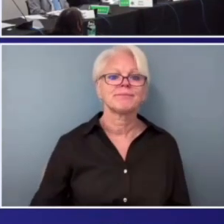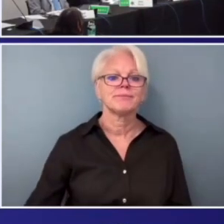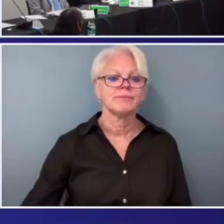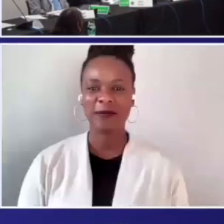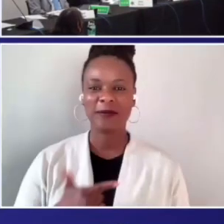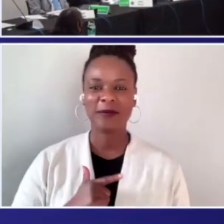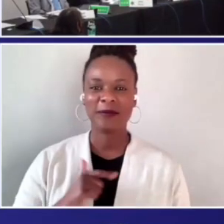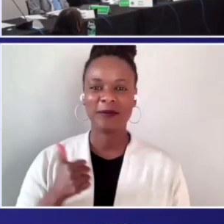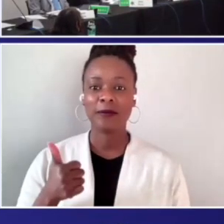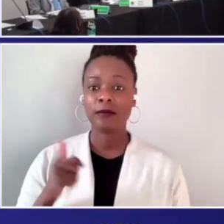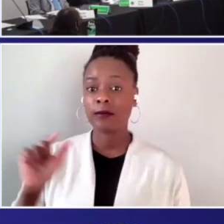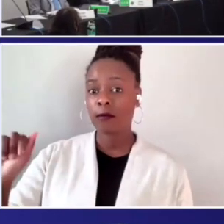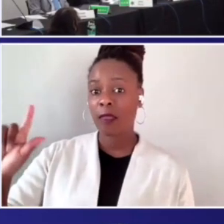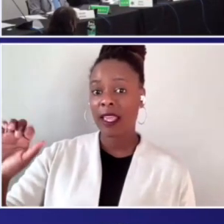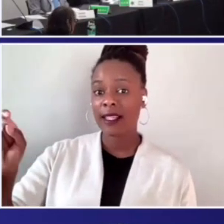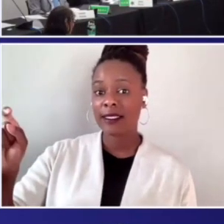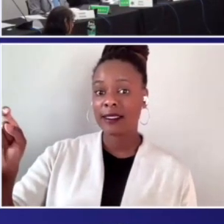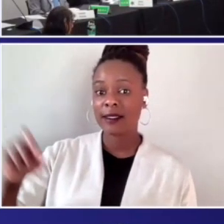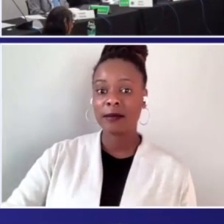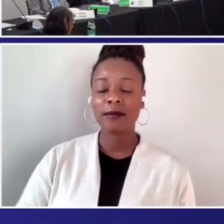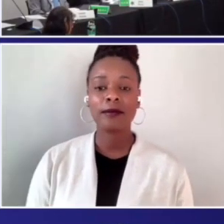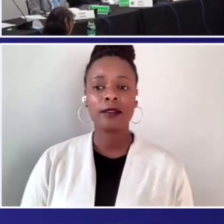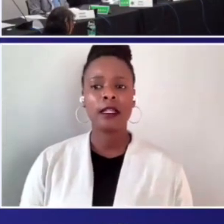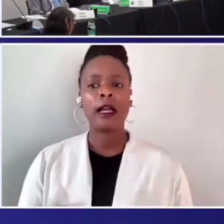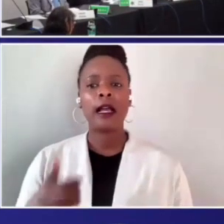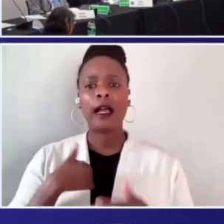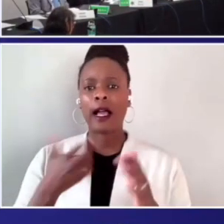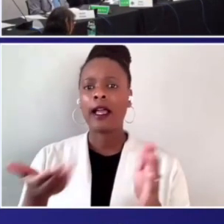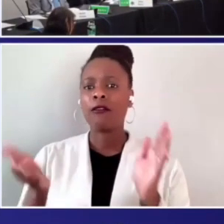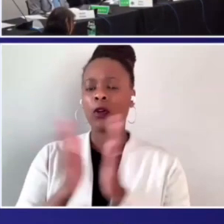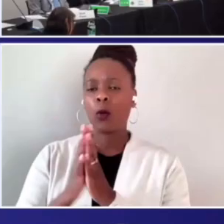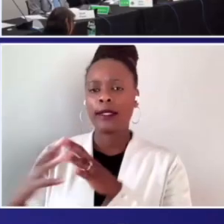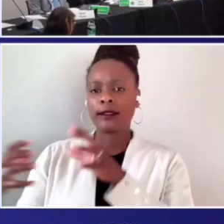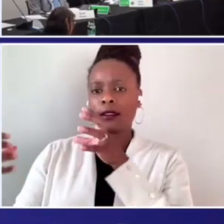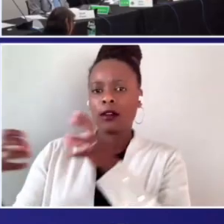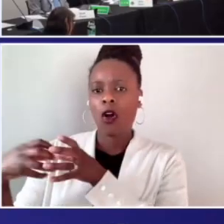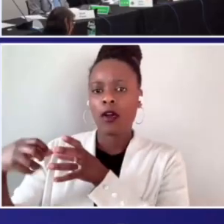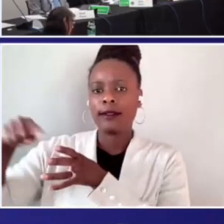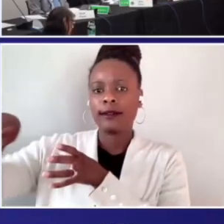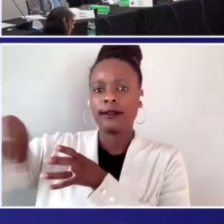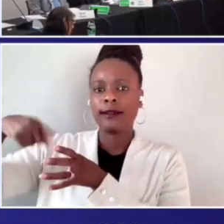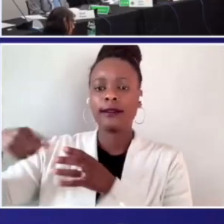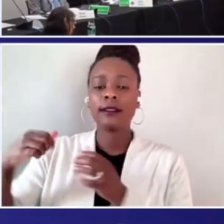Alex? I would request a caucus with just like 10